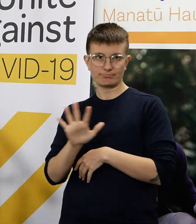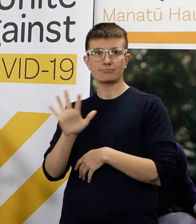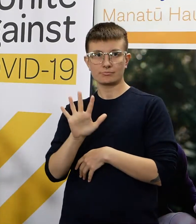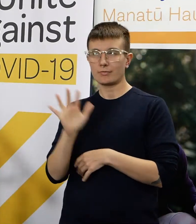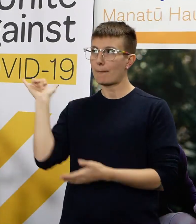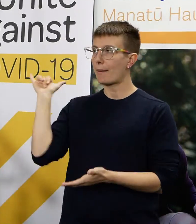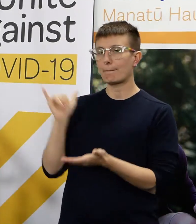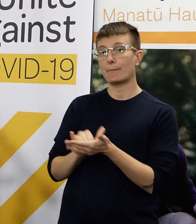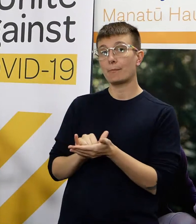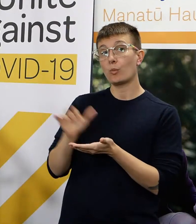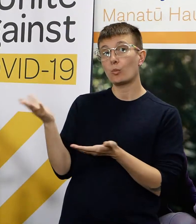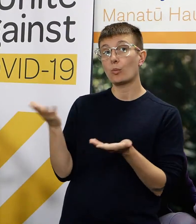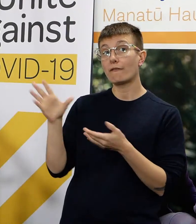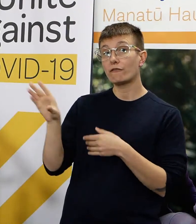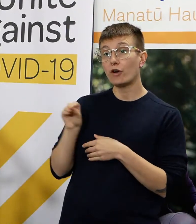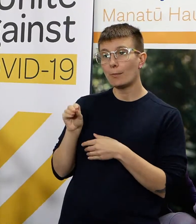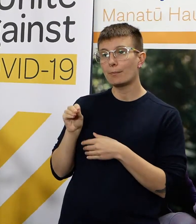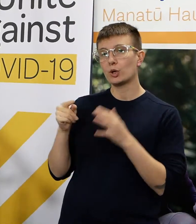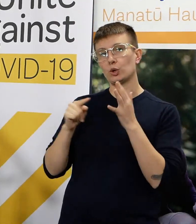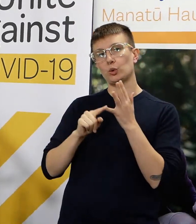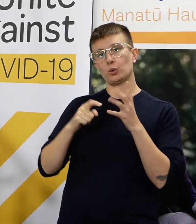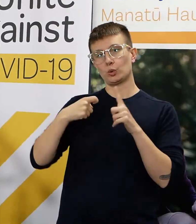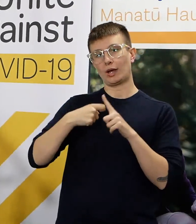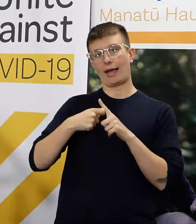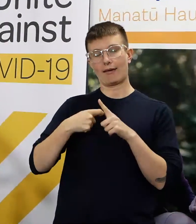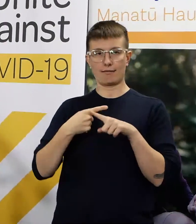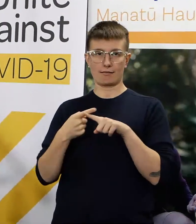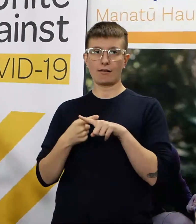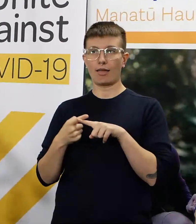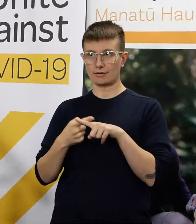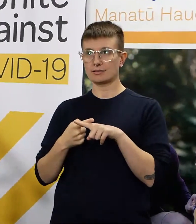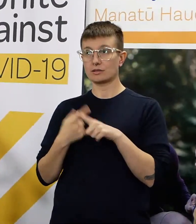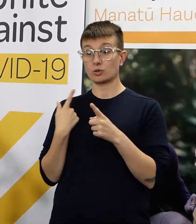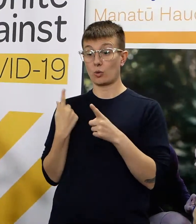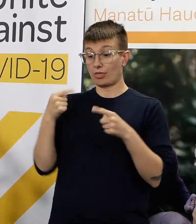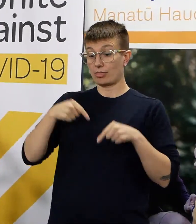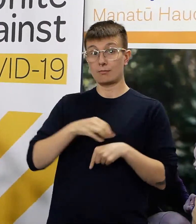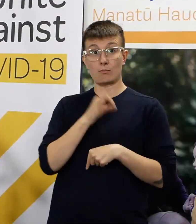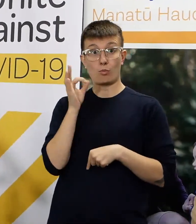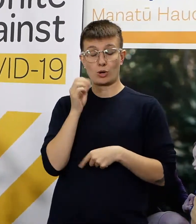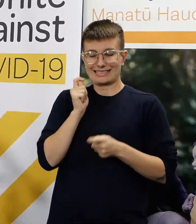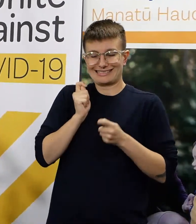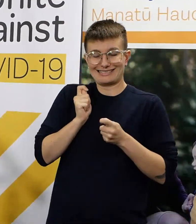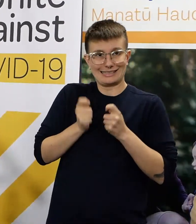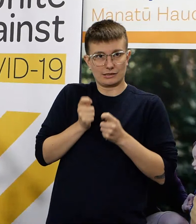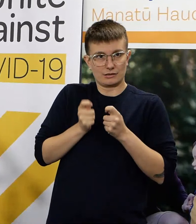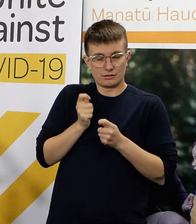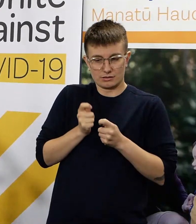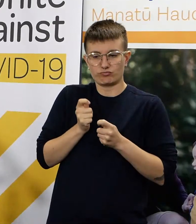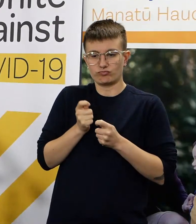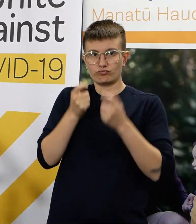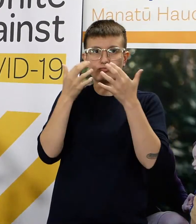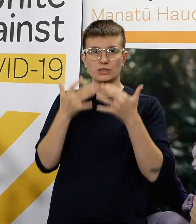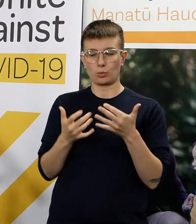and the test results came in this morning. Both women arrived in New Zealand